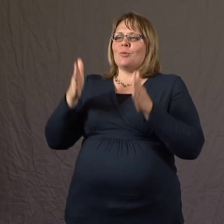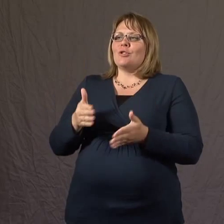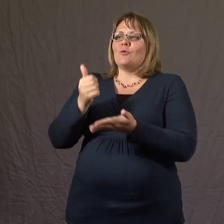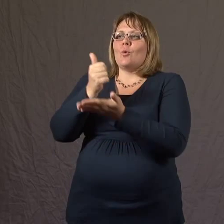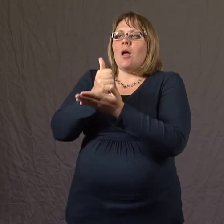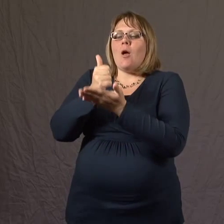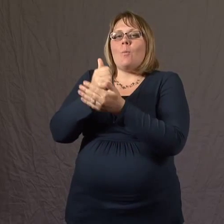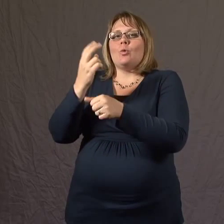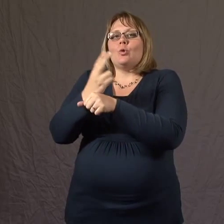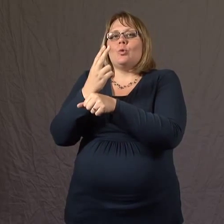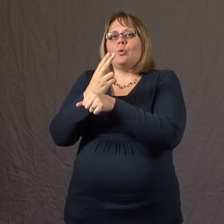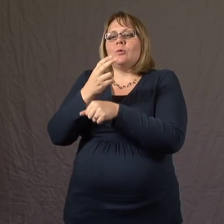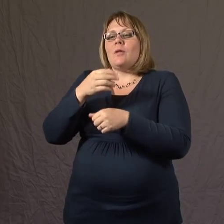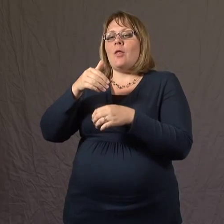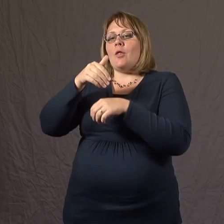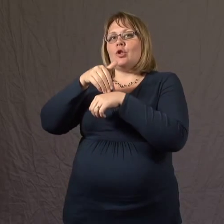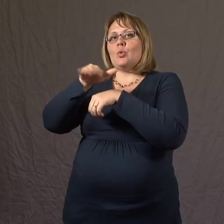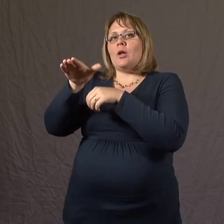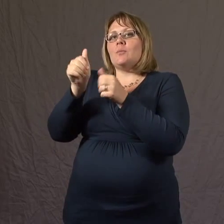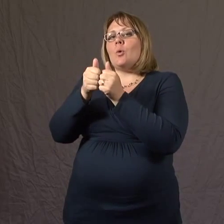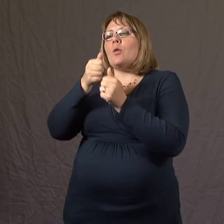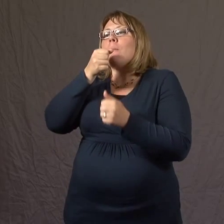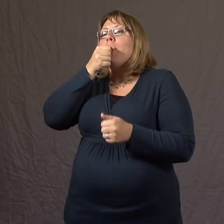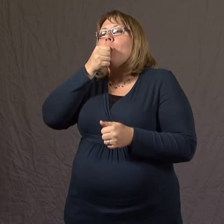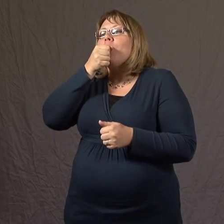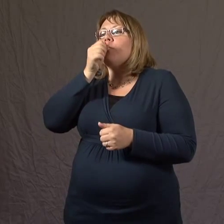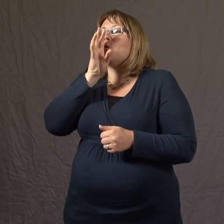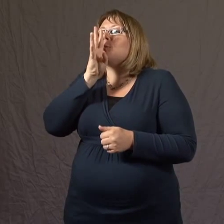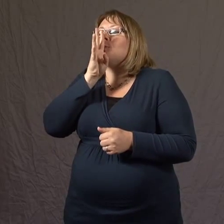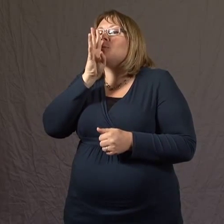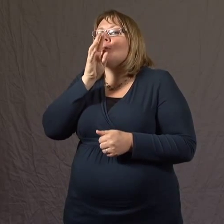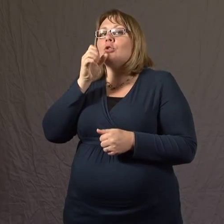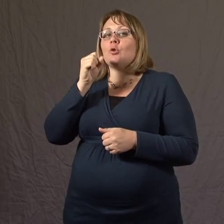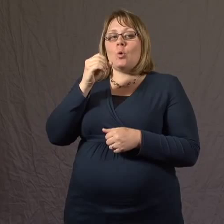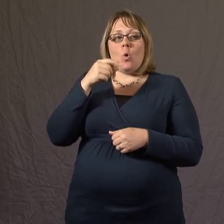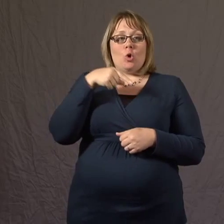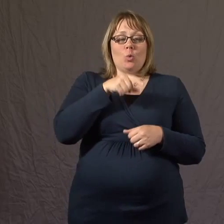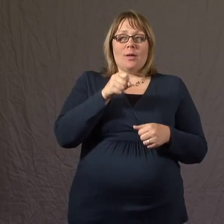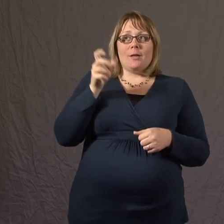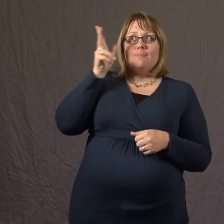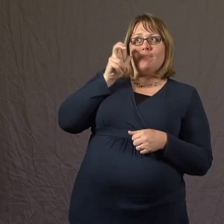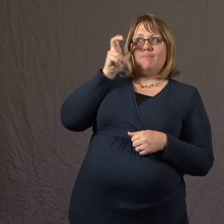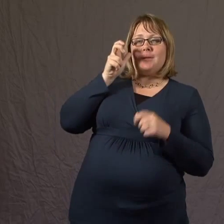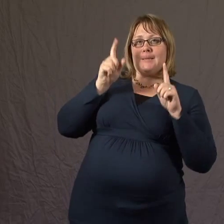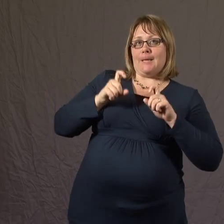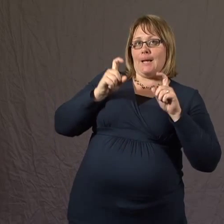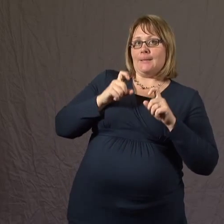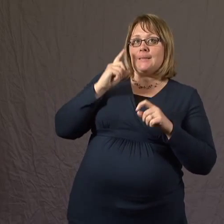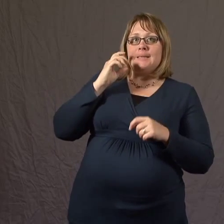and then lastly the neckloop. Ask another person to work with the transmitter and speak